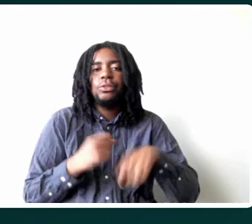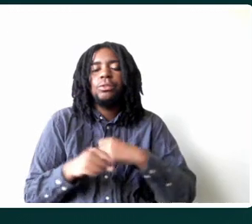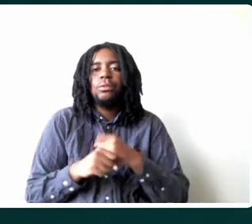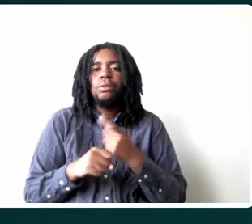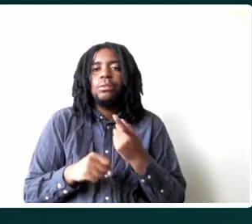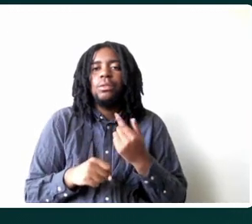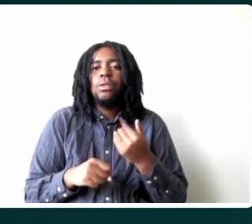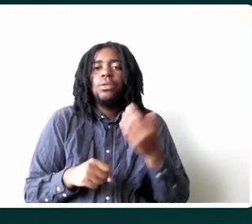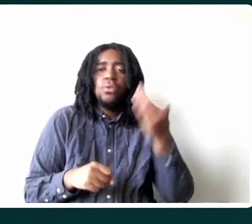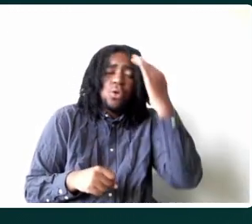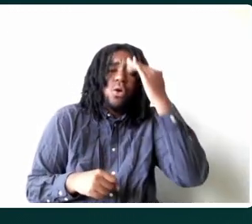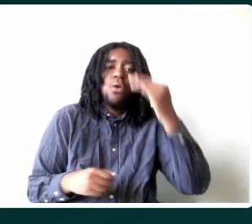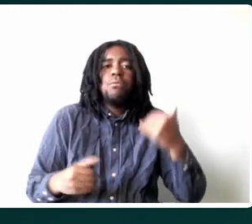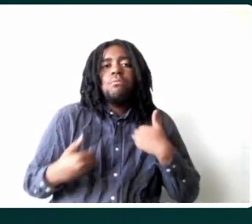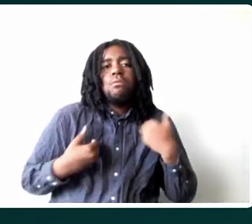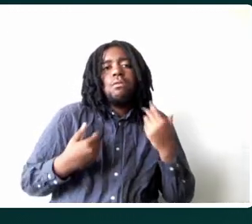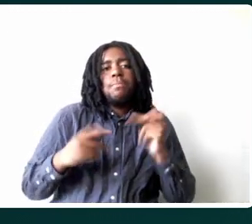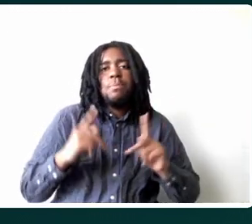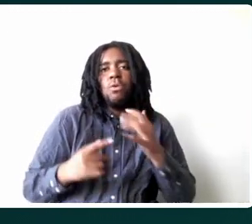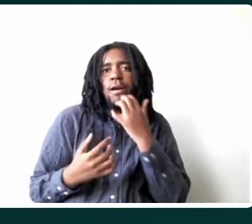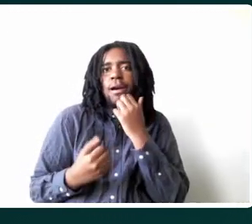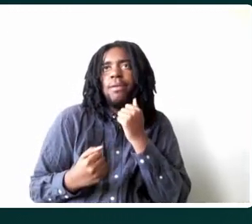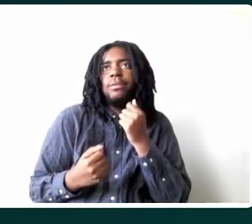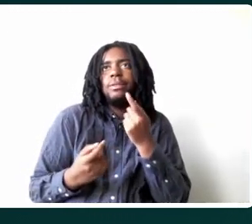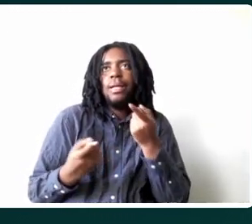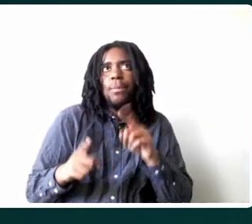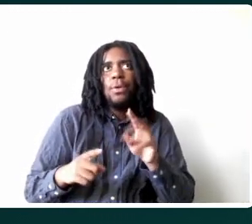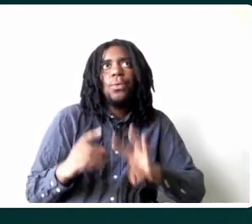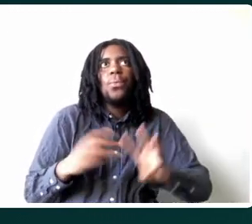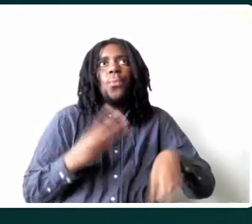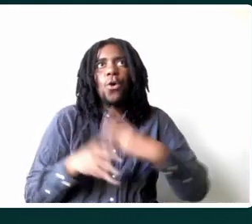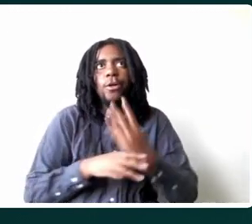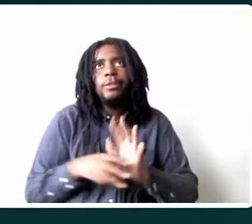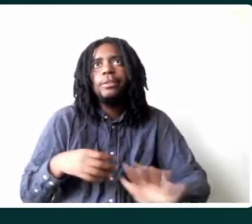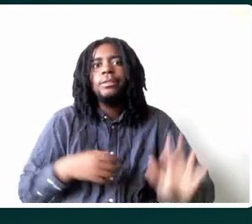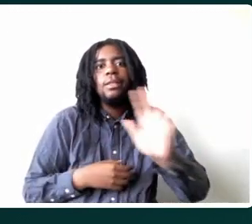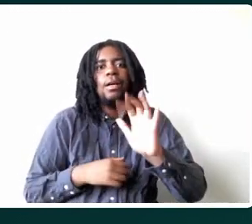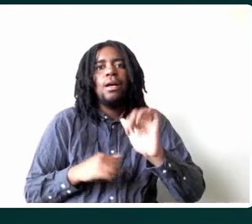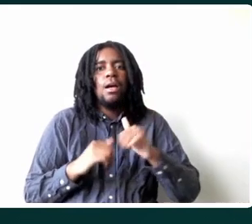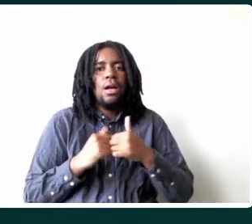on around them outside of the classroom? How do we do that in a way that is generative,